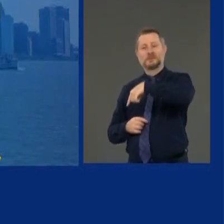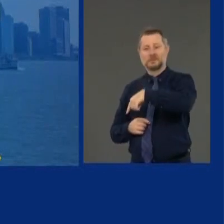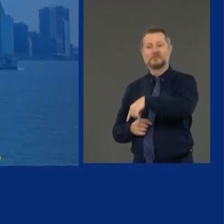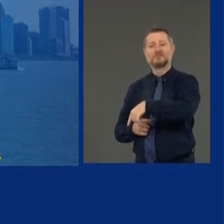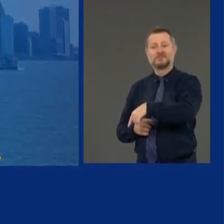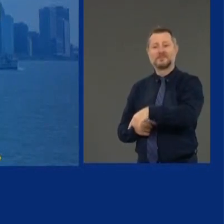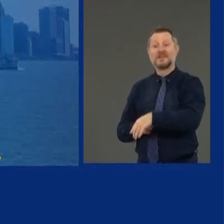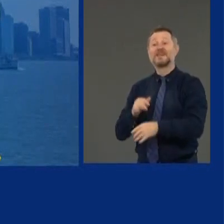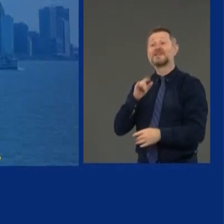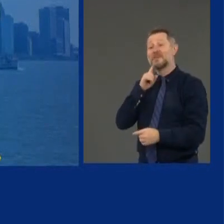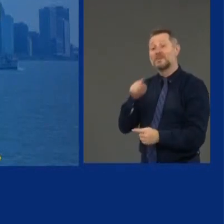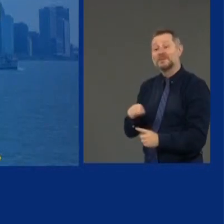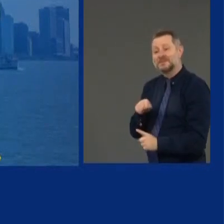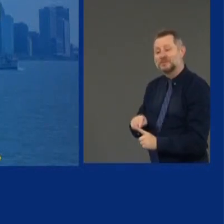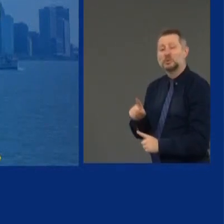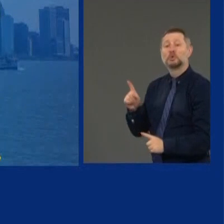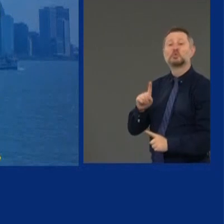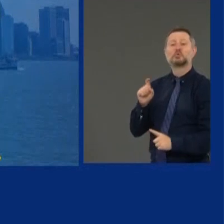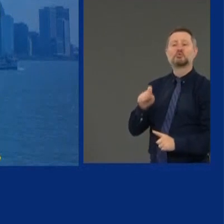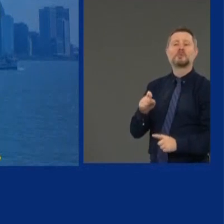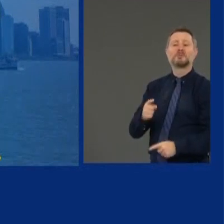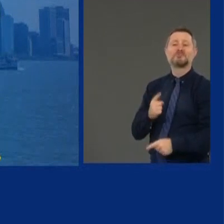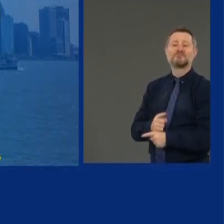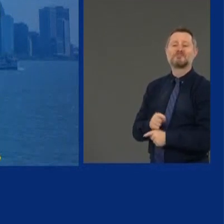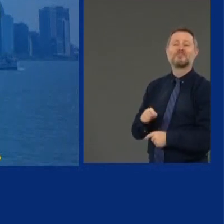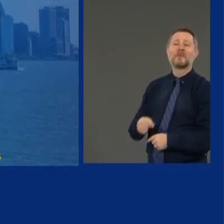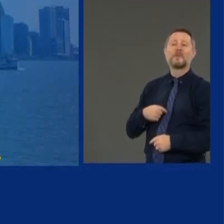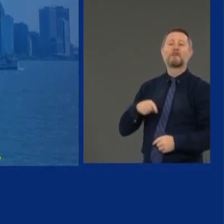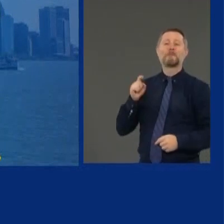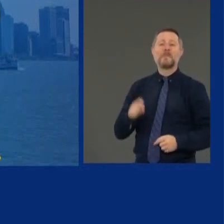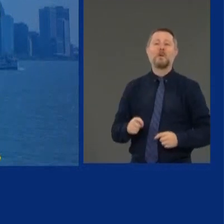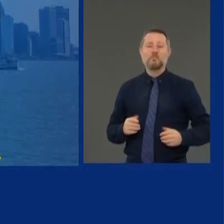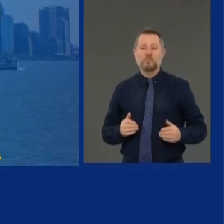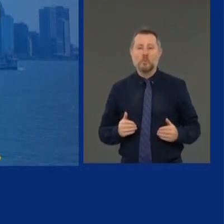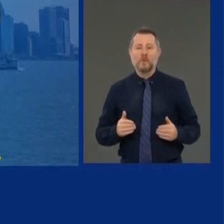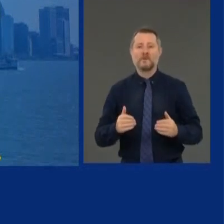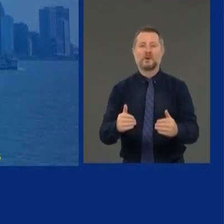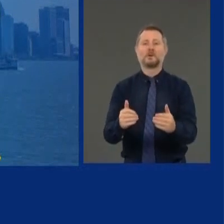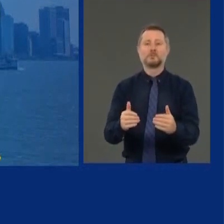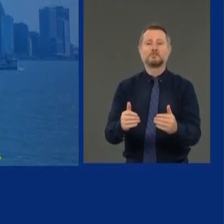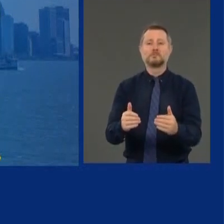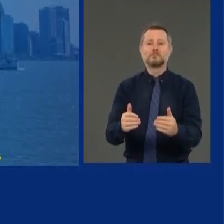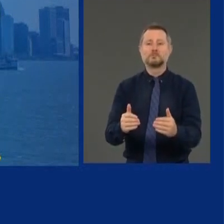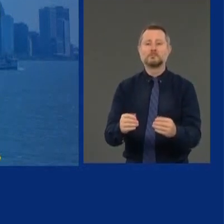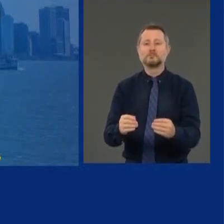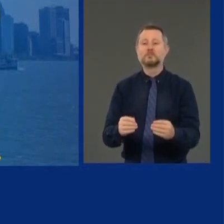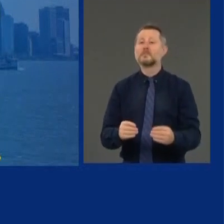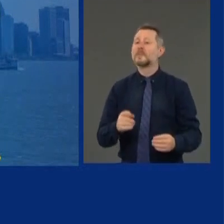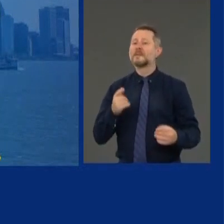BACK DOWN WE WENT UP AND CAME DOWN ANDS WE'RE BACK WHERE WE